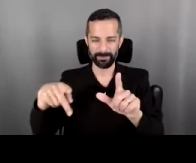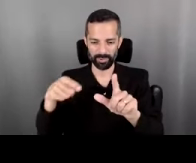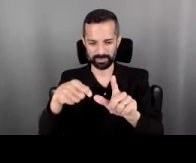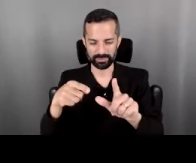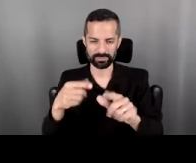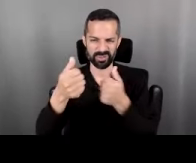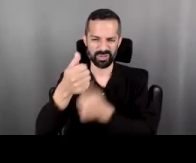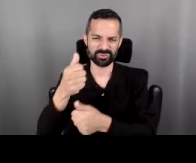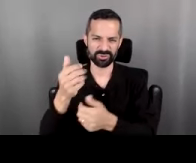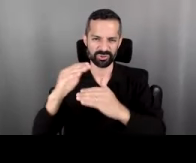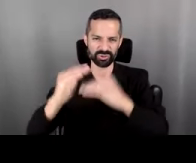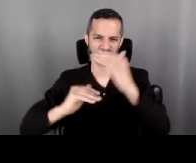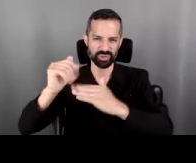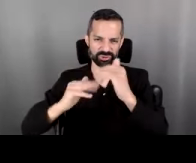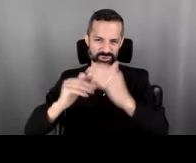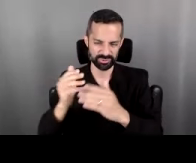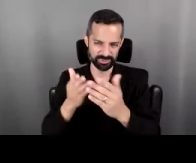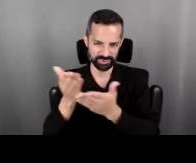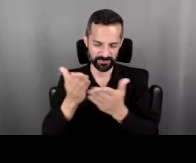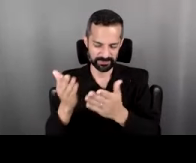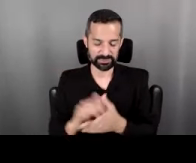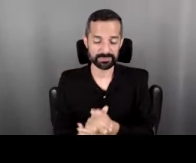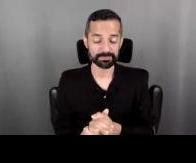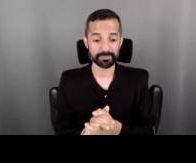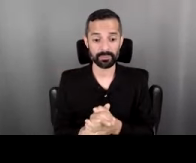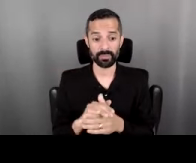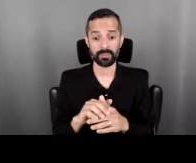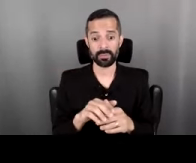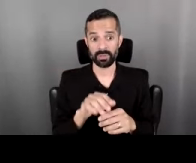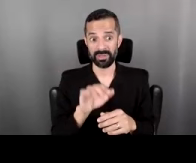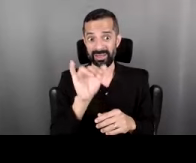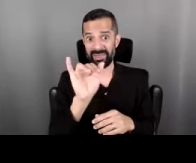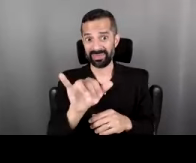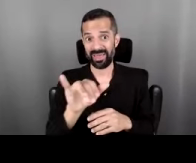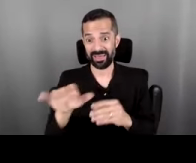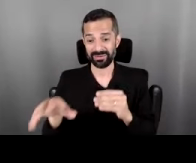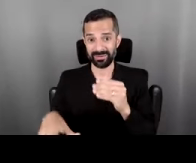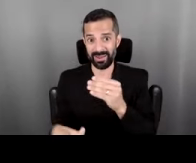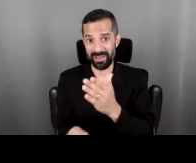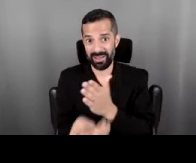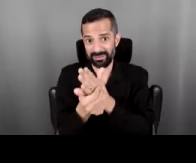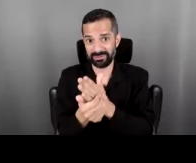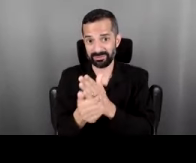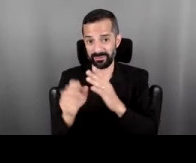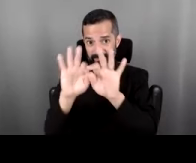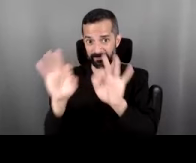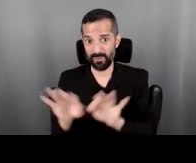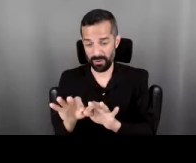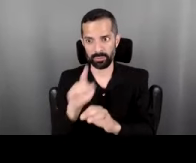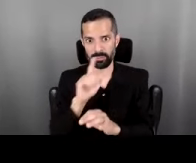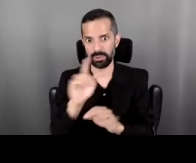And this supplemental form is so important above and beyond the form showed on the previous slide,